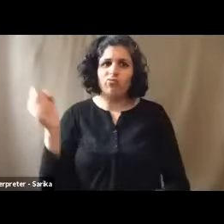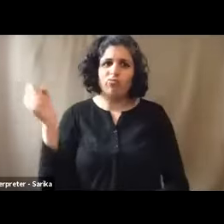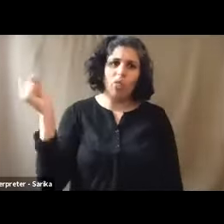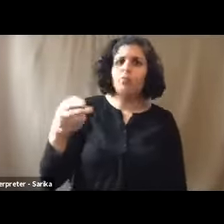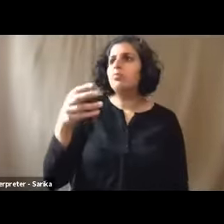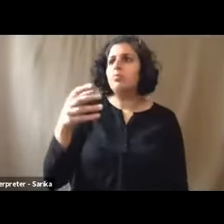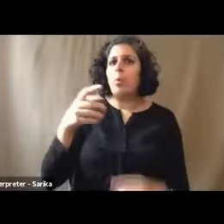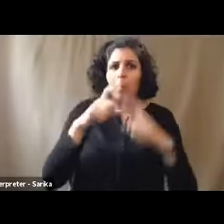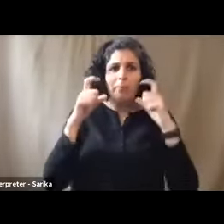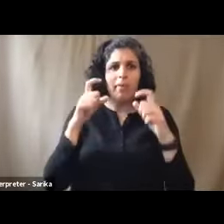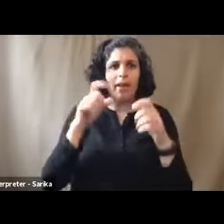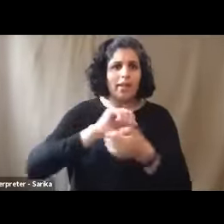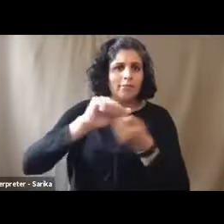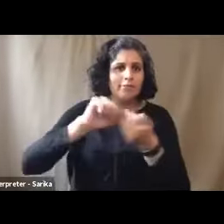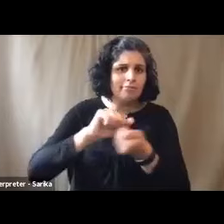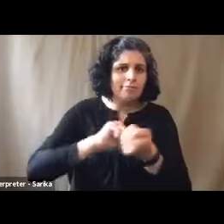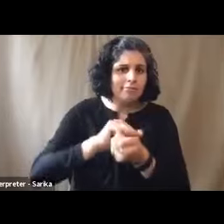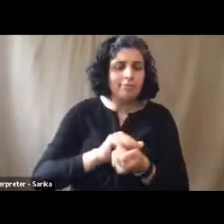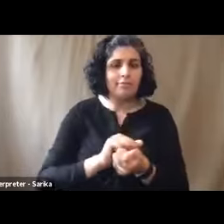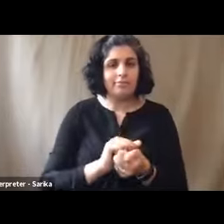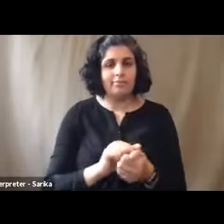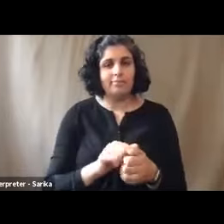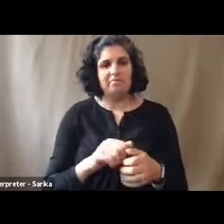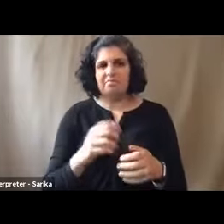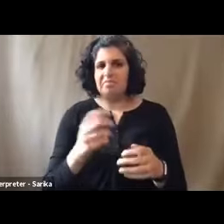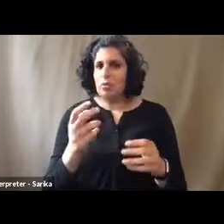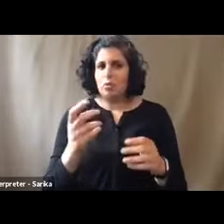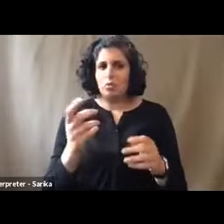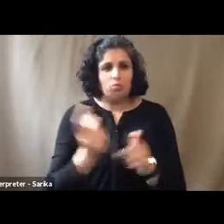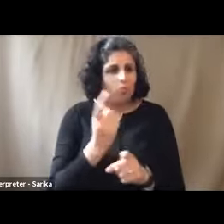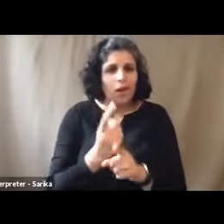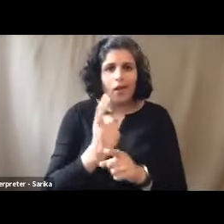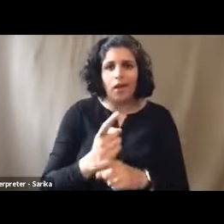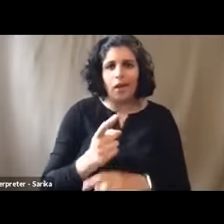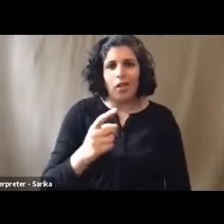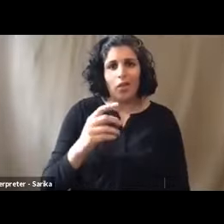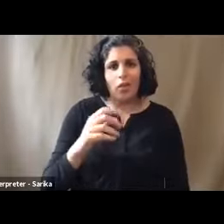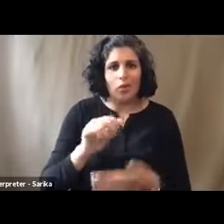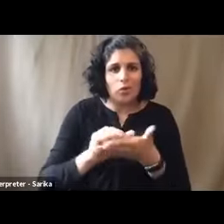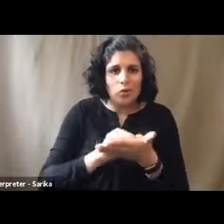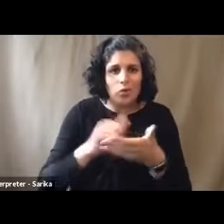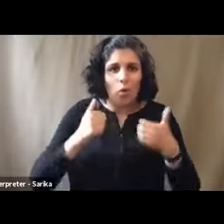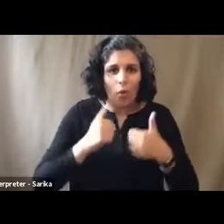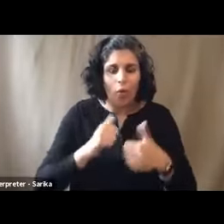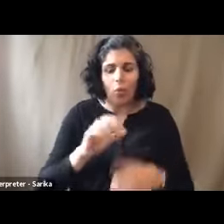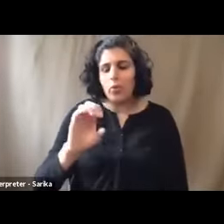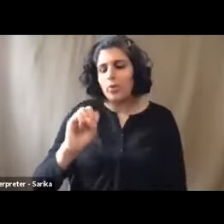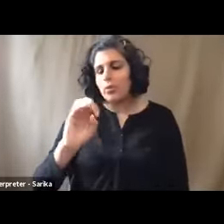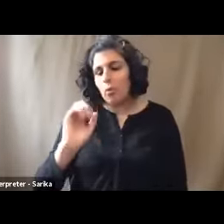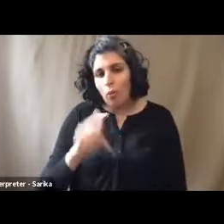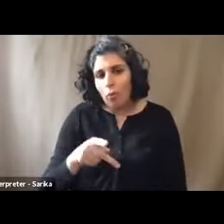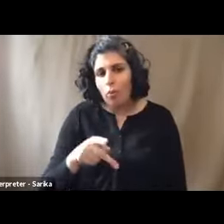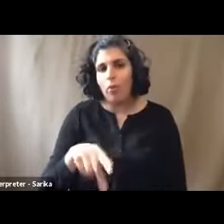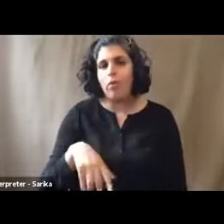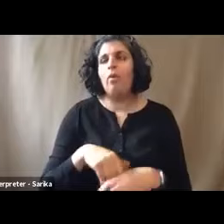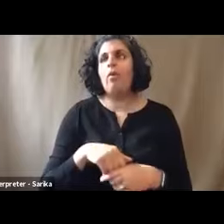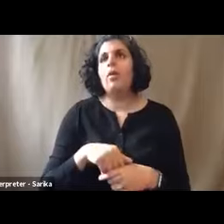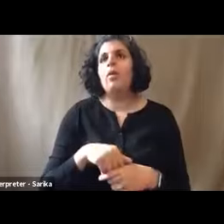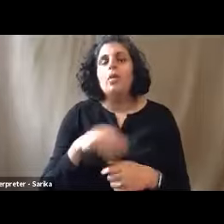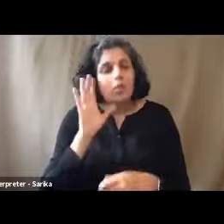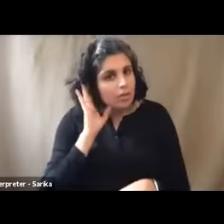So the standard laundry detergent and warm water, the cloth material of your mask can handle it.